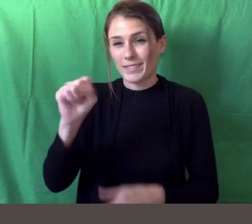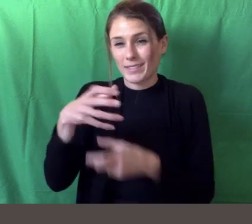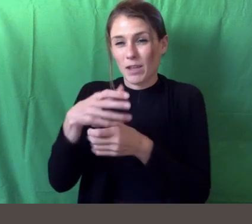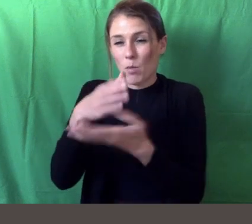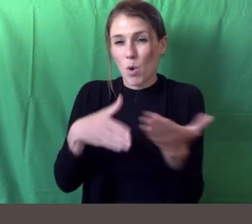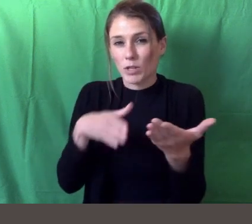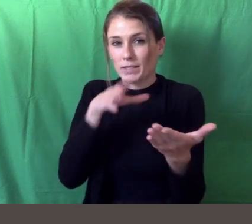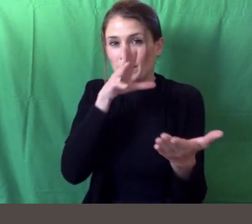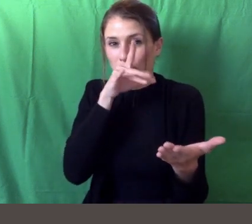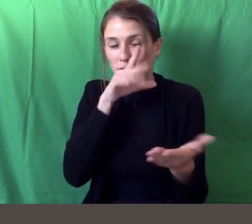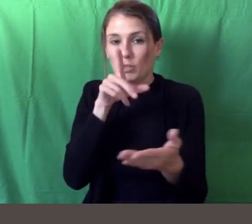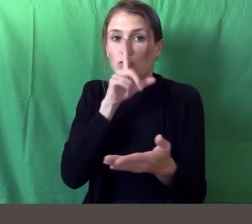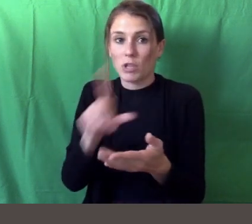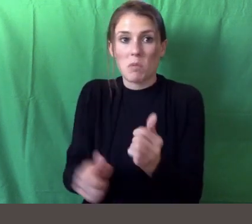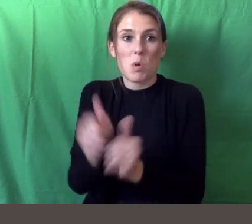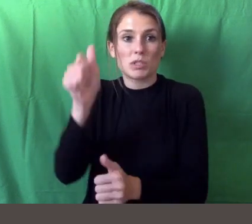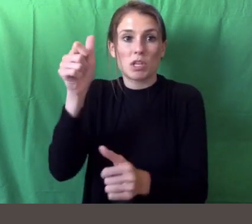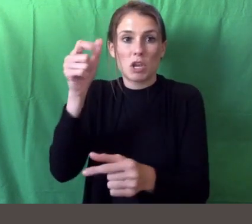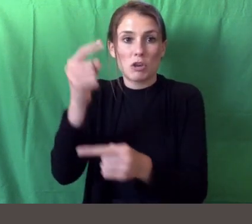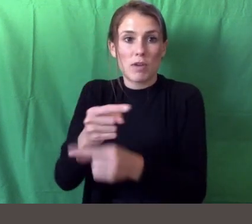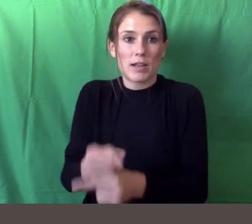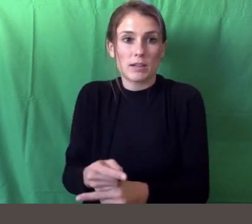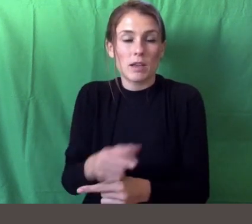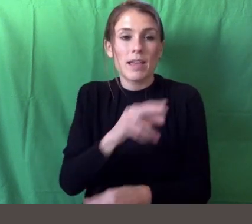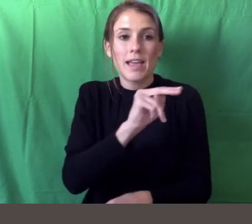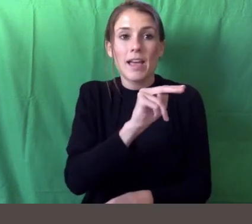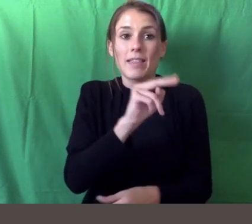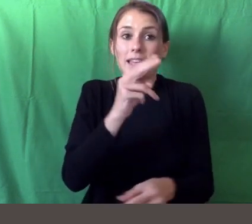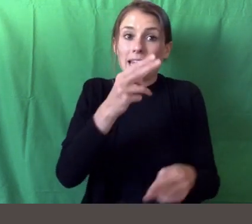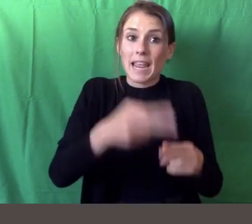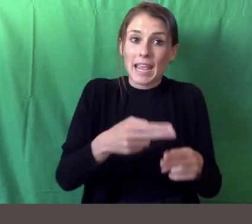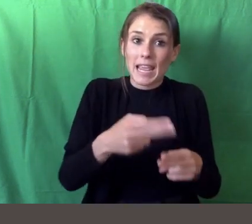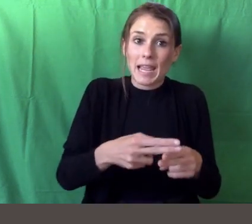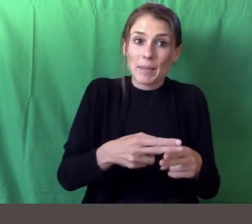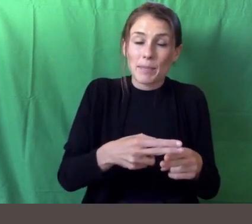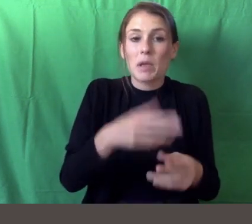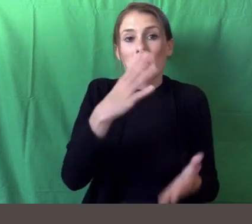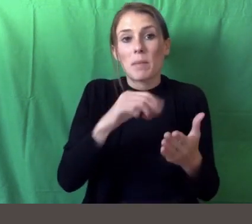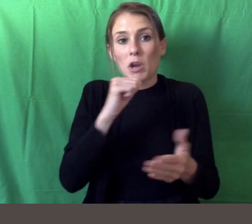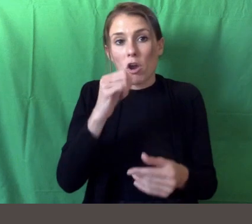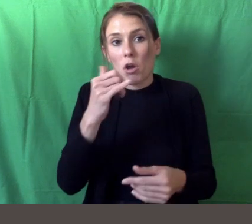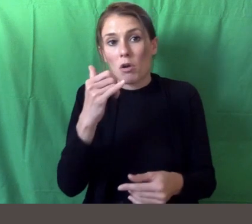However, the named entities produced may be incorrect, and the relations between the entities